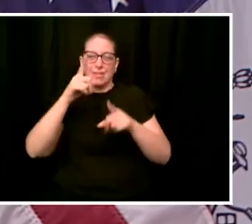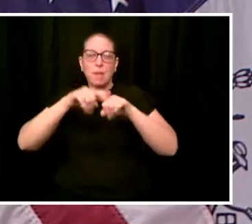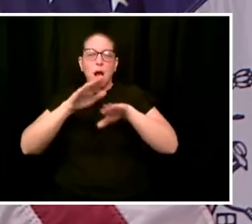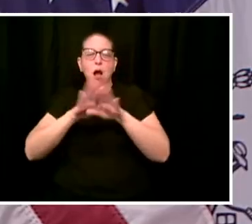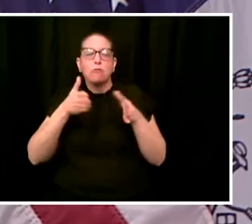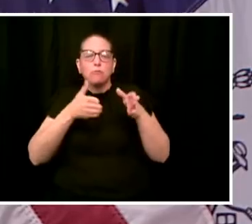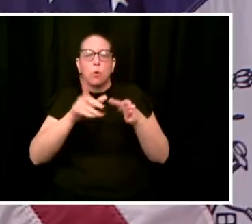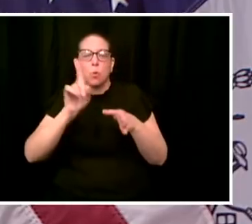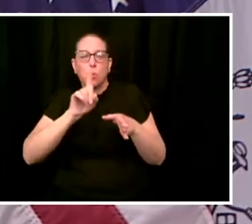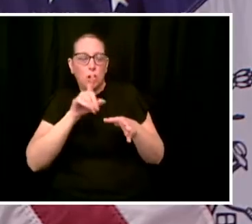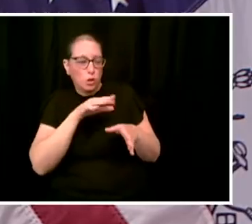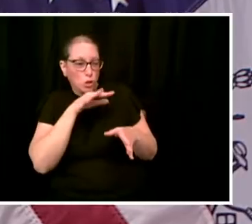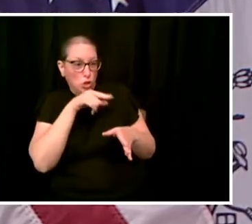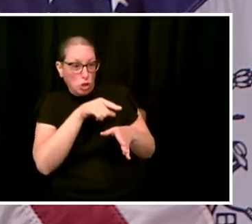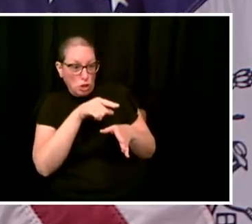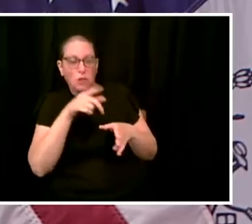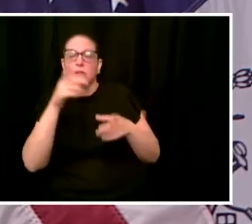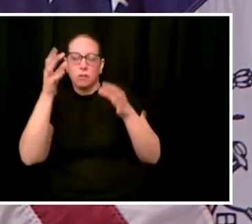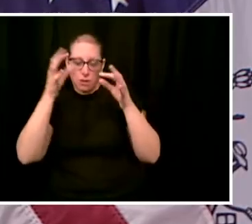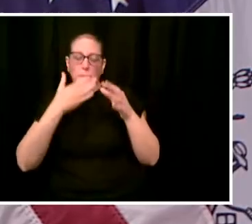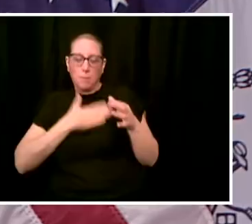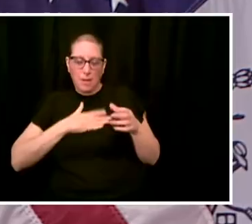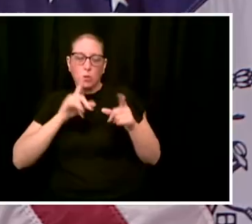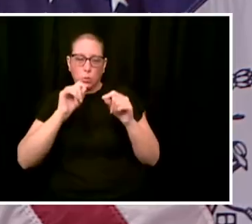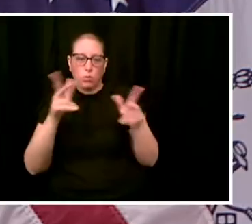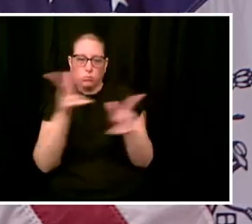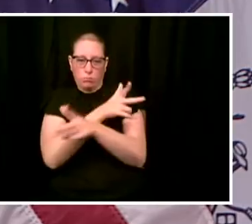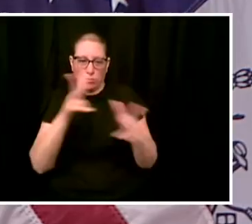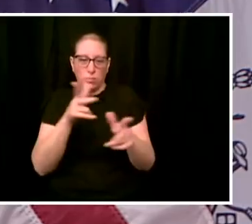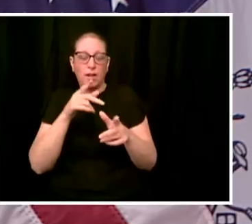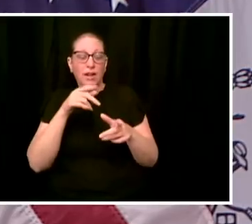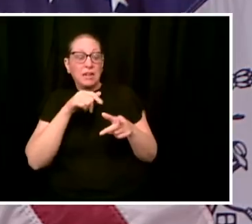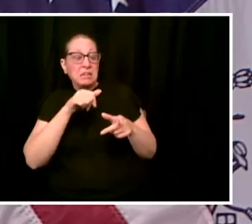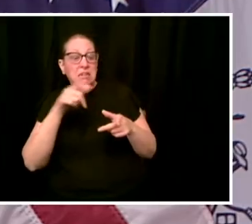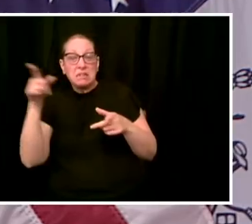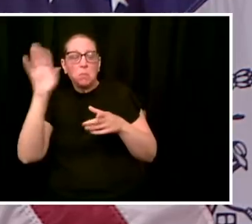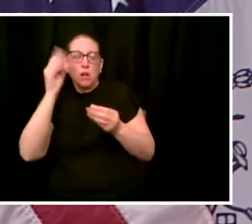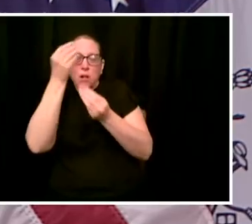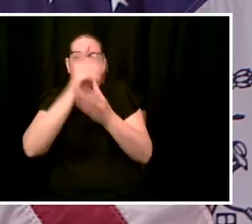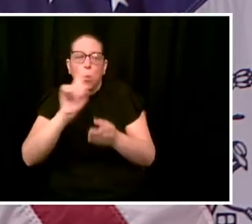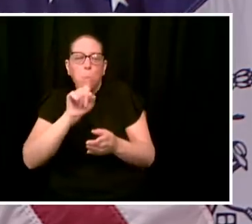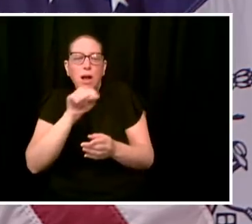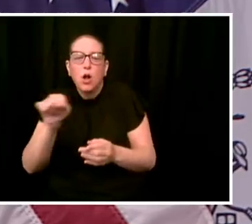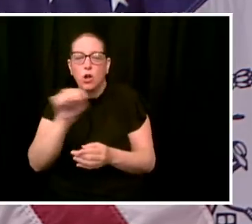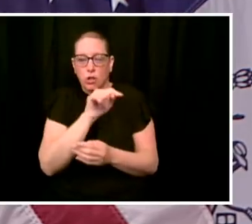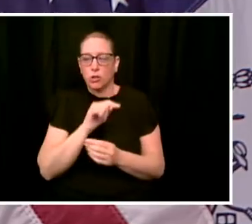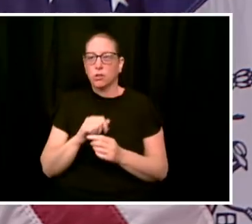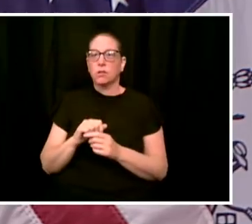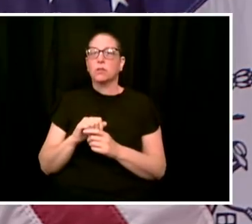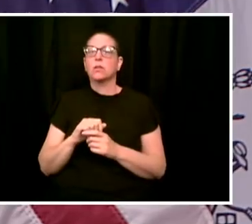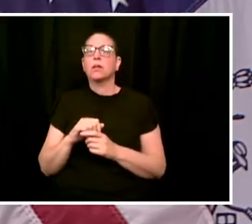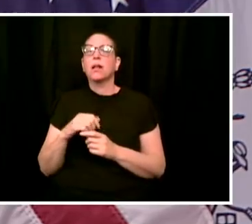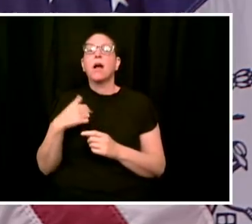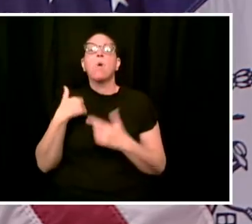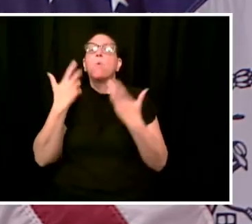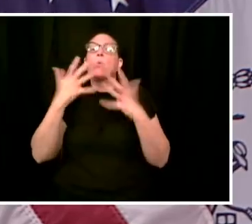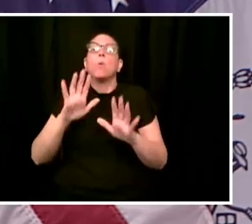TO BE EFFECTIVE. I DON'T WANT TO SEE US AS WE'RE FIGHTING A BIGGER PRLEOBM END UP